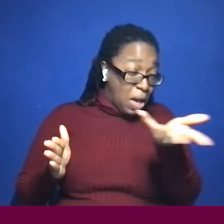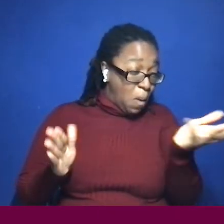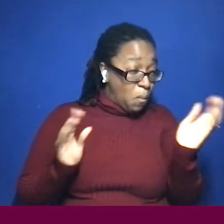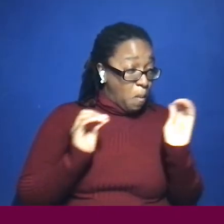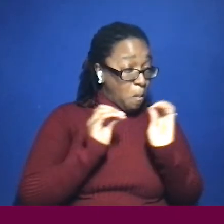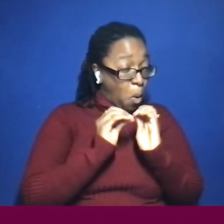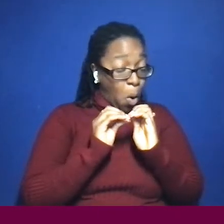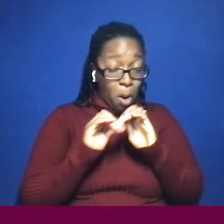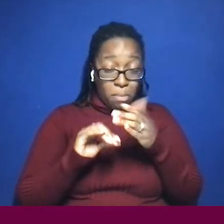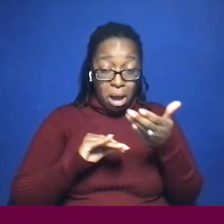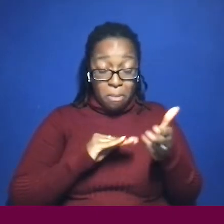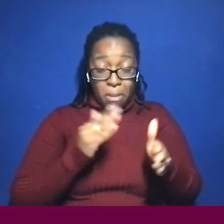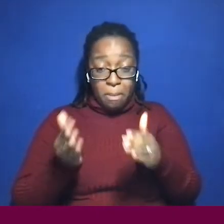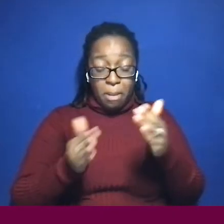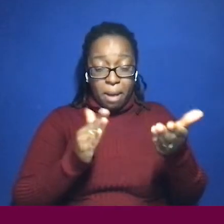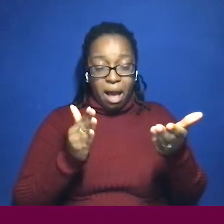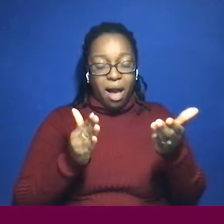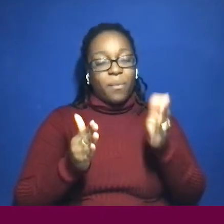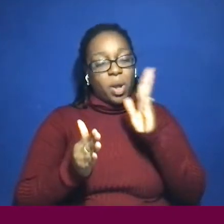I think, on a different level. Marcie Roth: